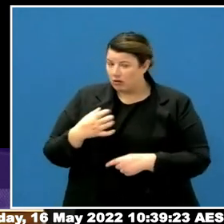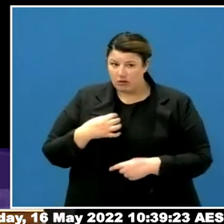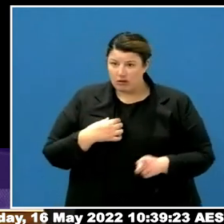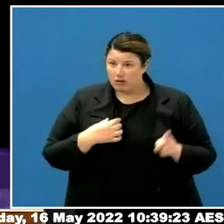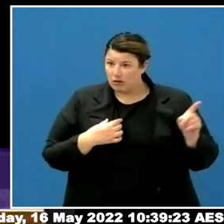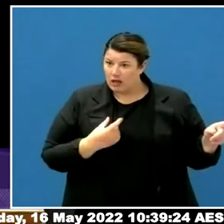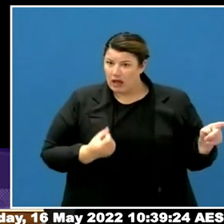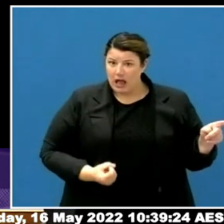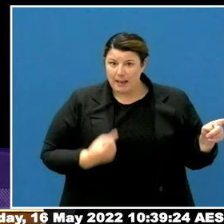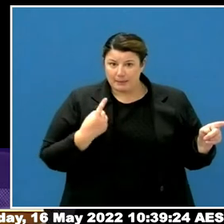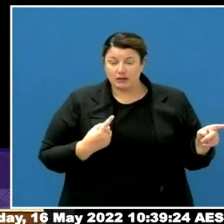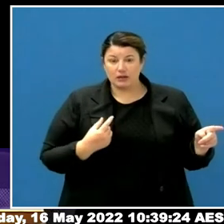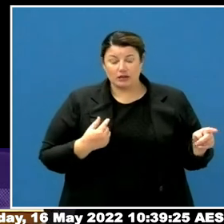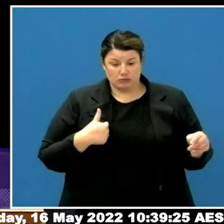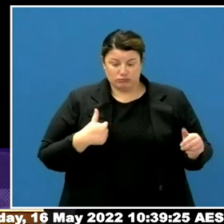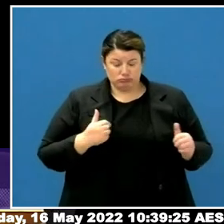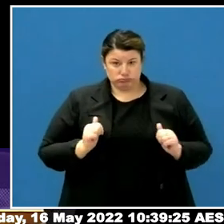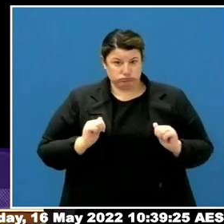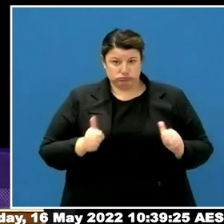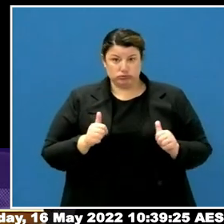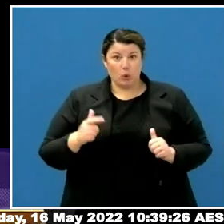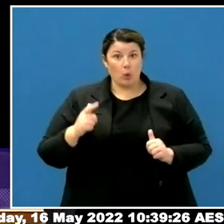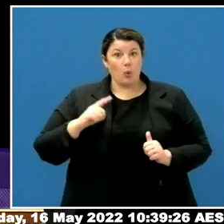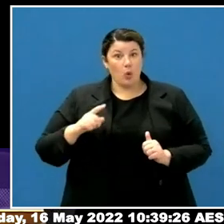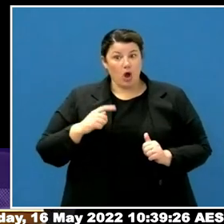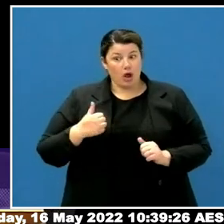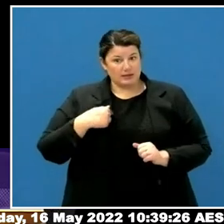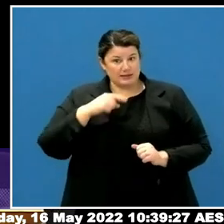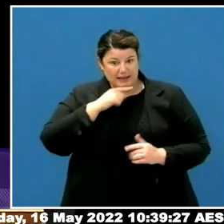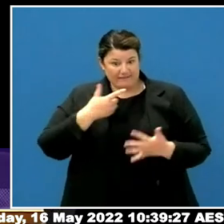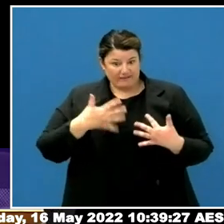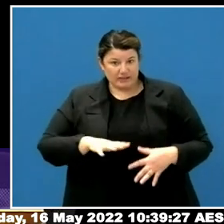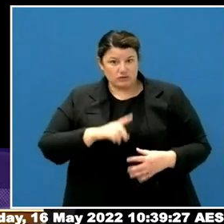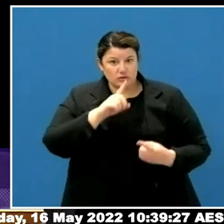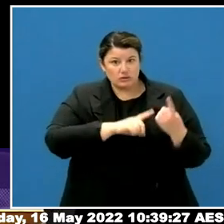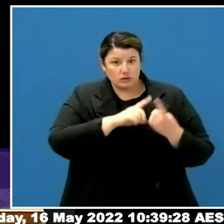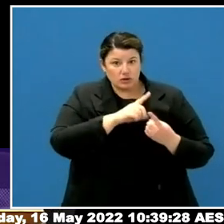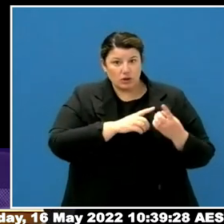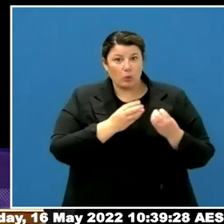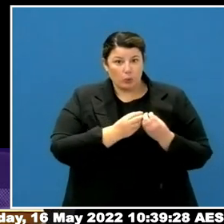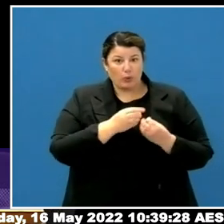She was shocked particularly because Simon had received 1:1 support from Nuumaalii.